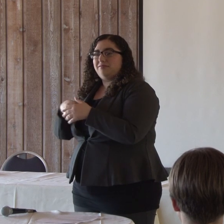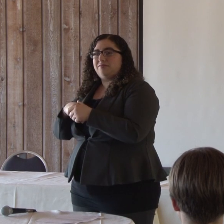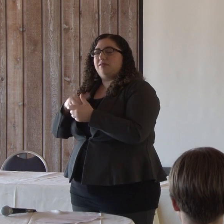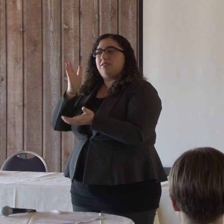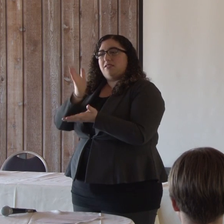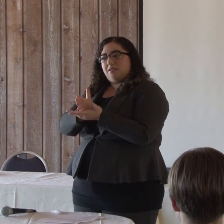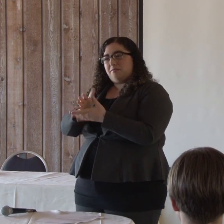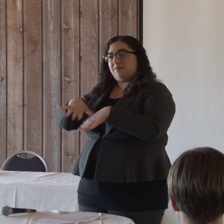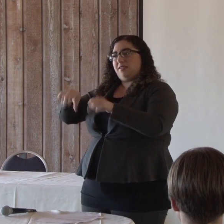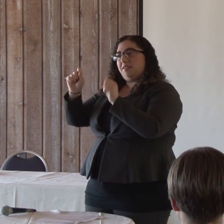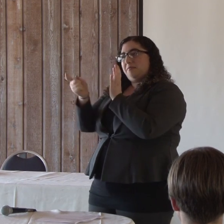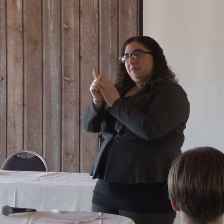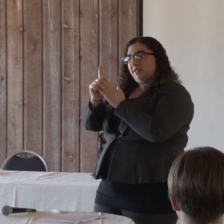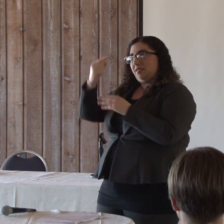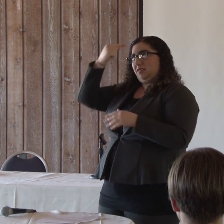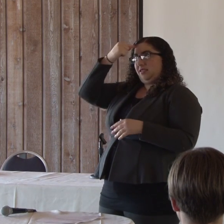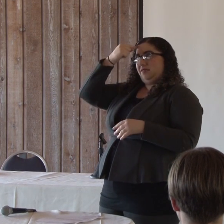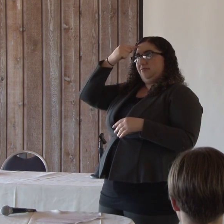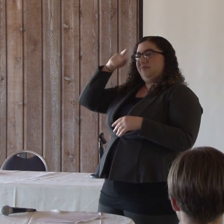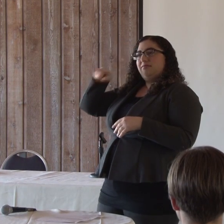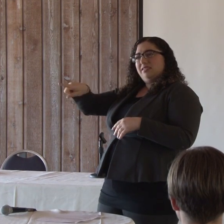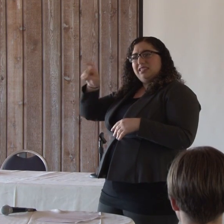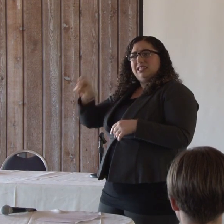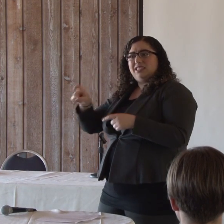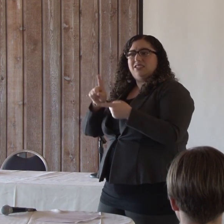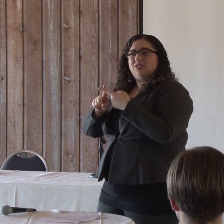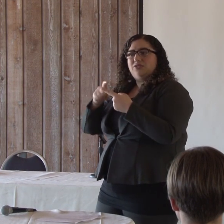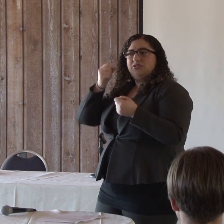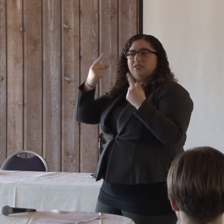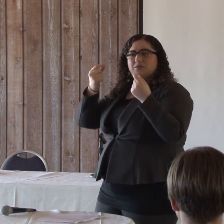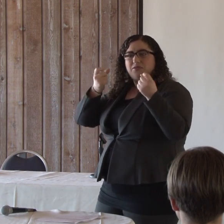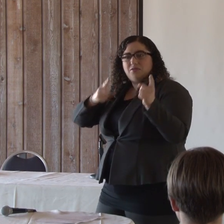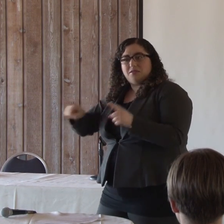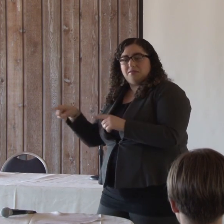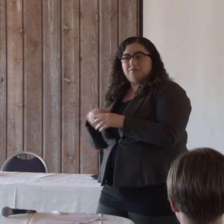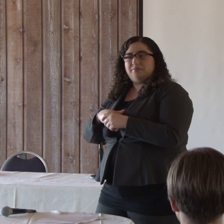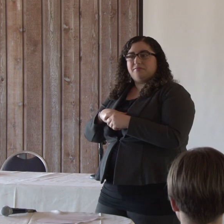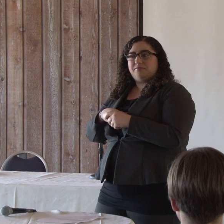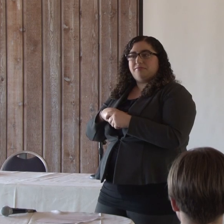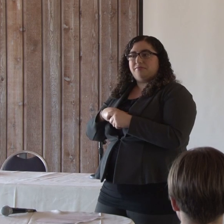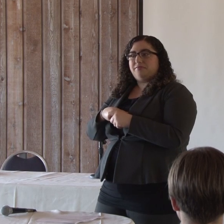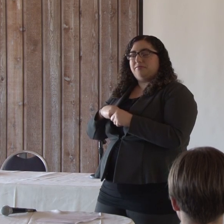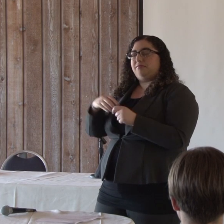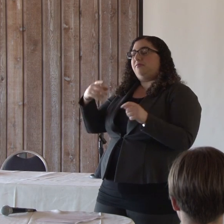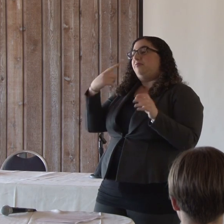what a deaf person is going through. And if you don't, stop and take a moment